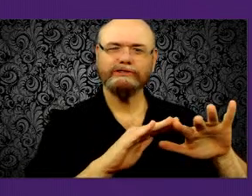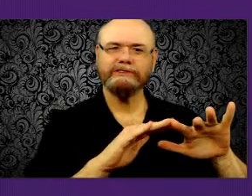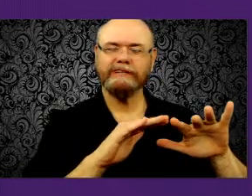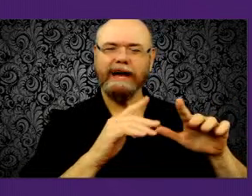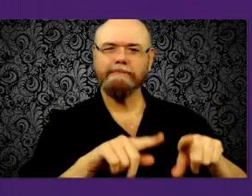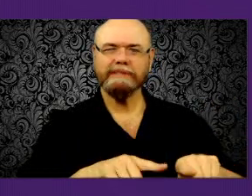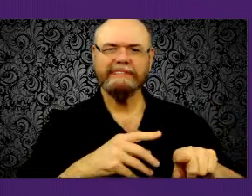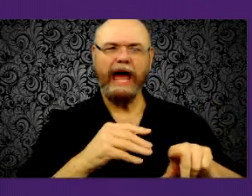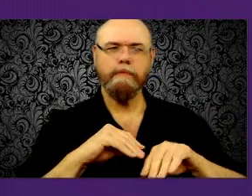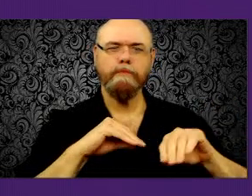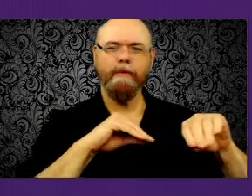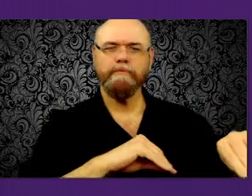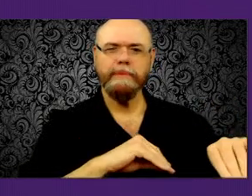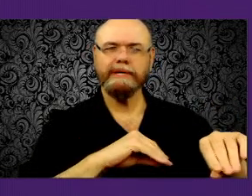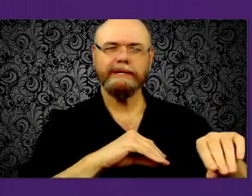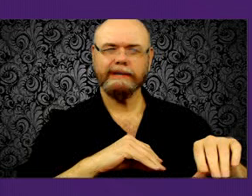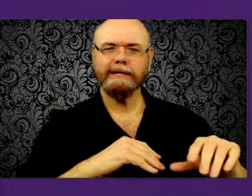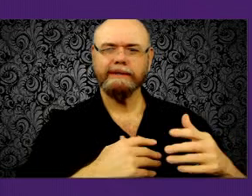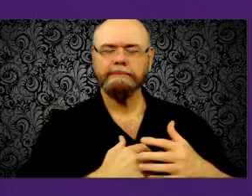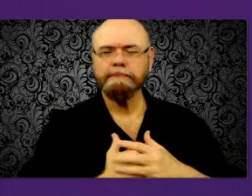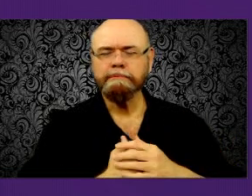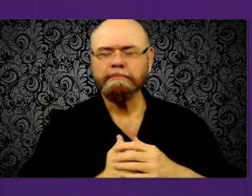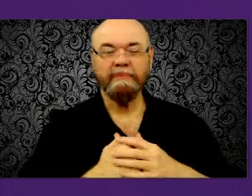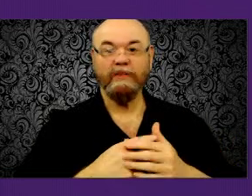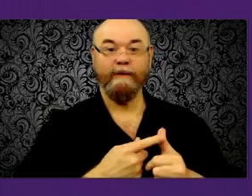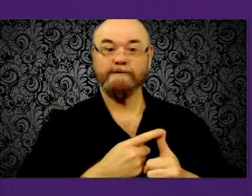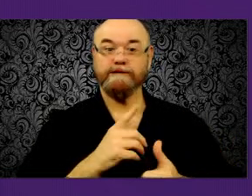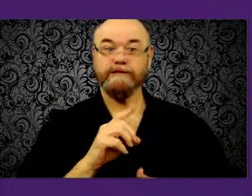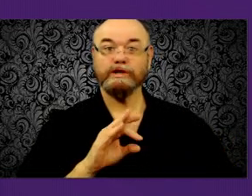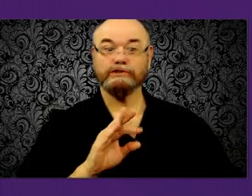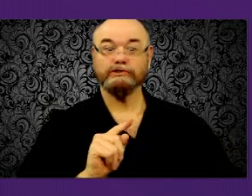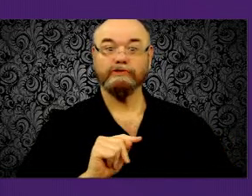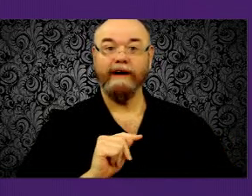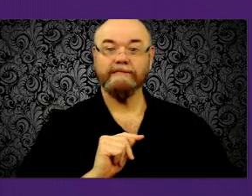And this was the student's first draft. We'll give you a moment just to take a look.